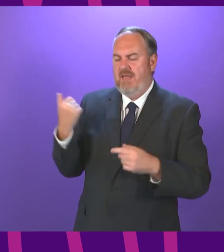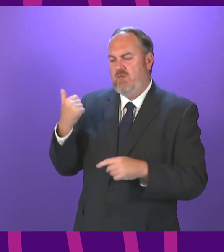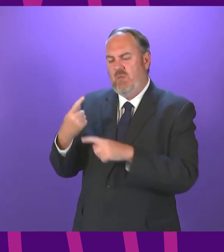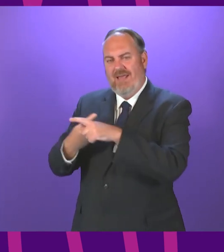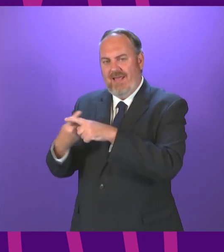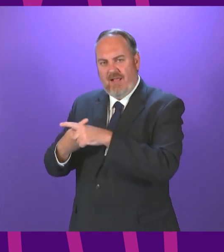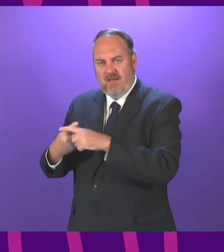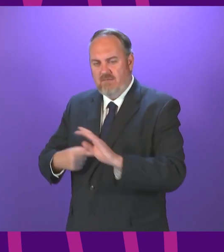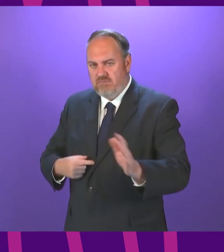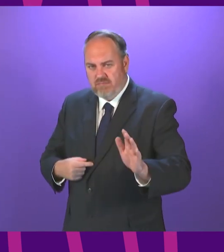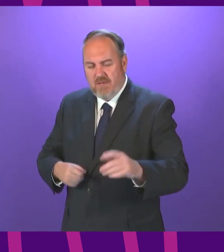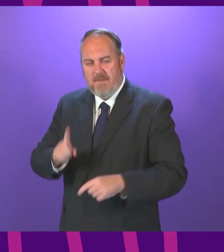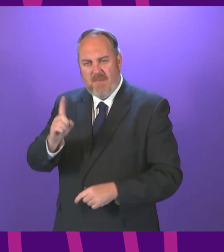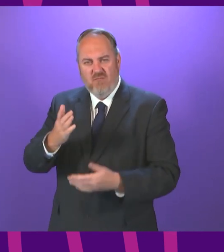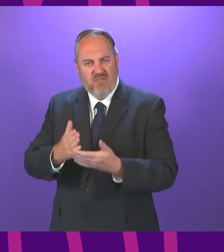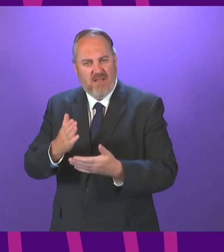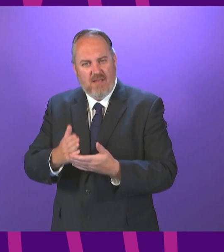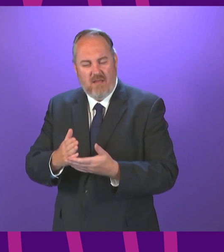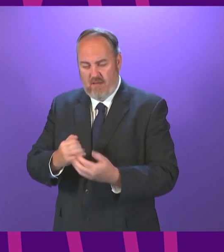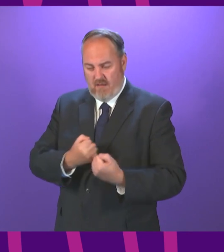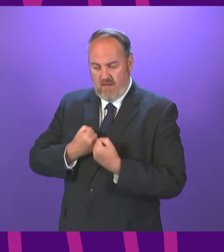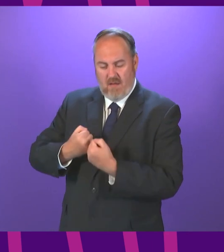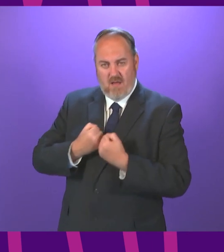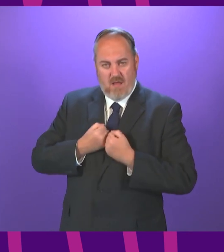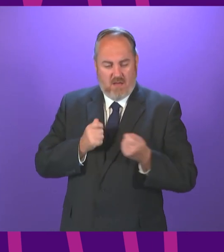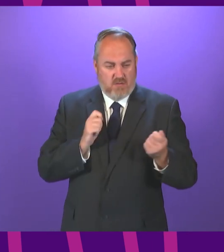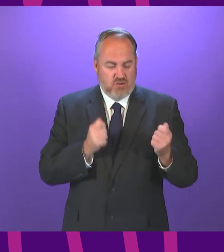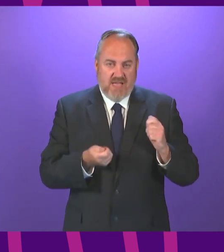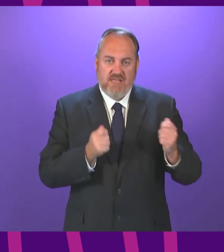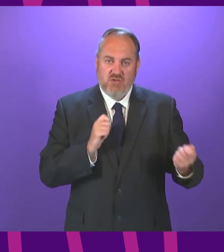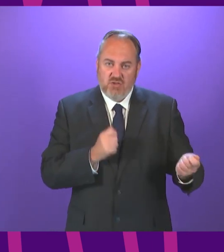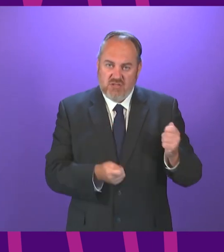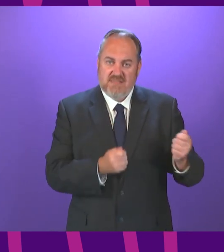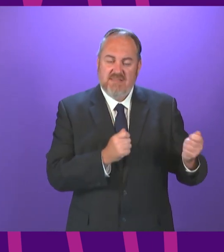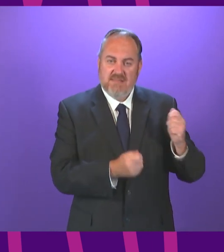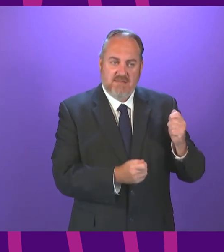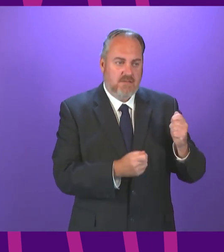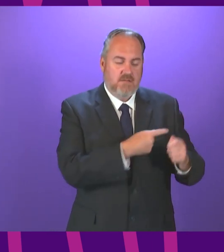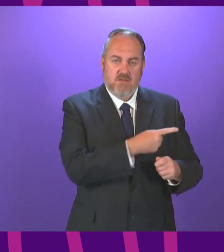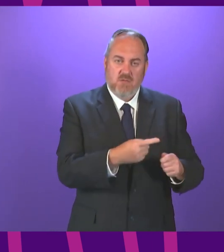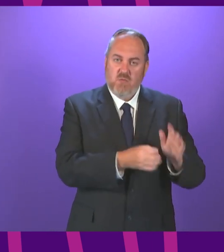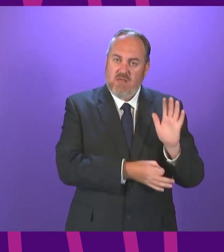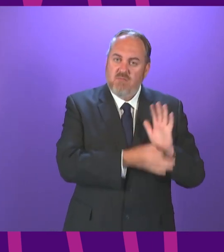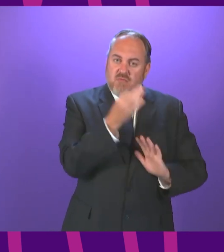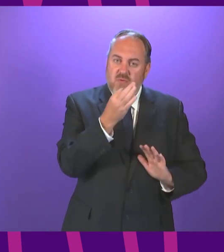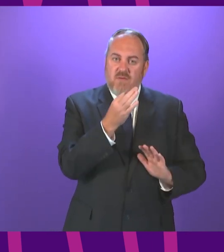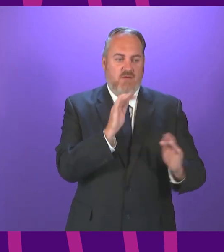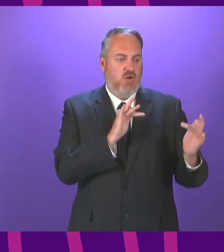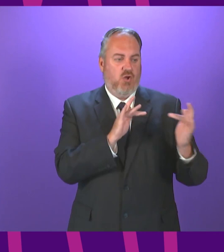can be corrected if I am wrong—some of the changes that we have introduced to make contact tracing more effective, for example more use of text messaging,